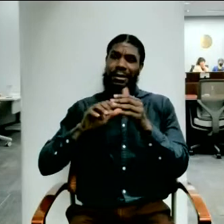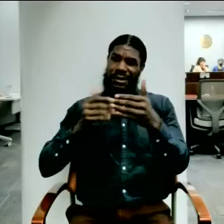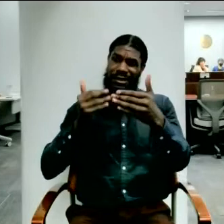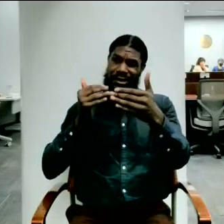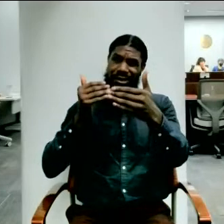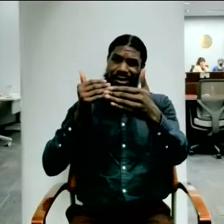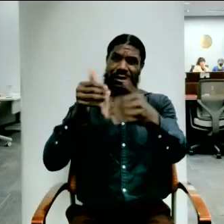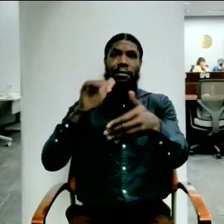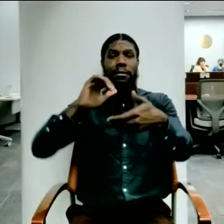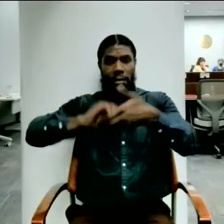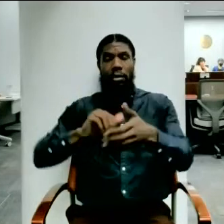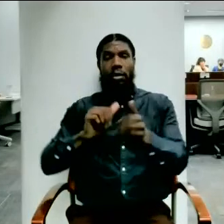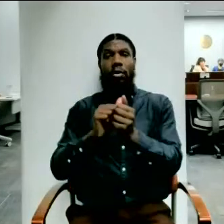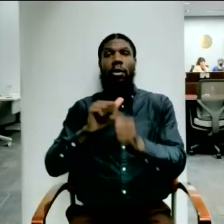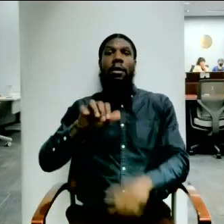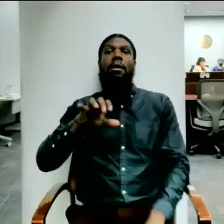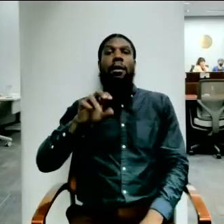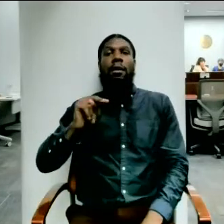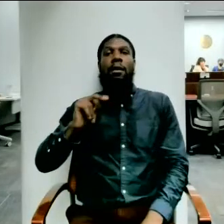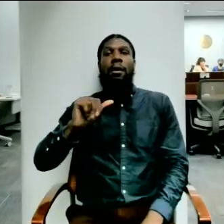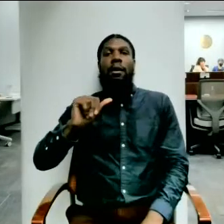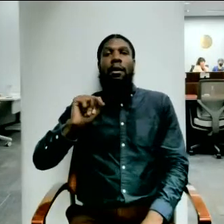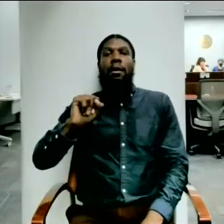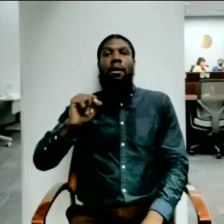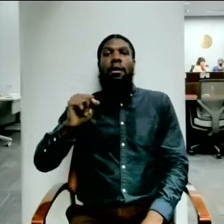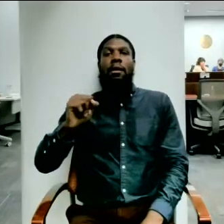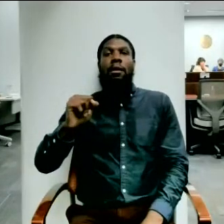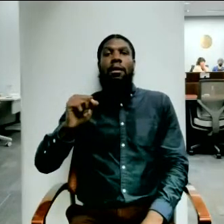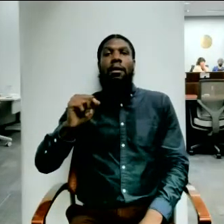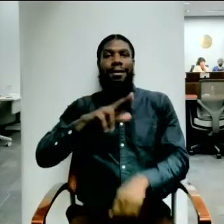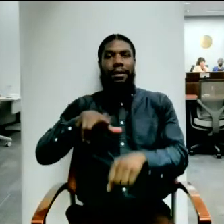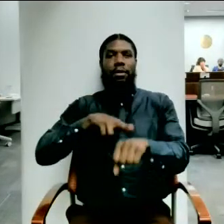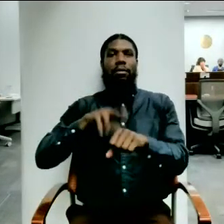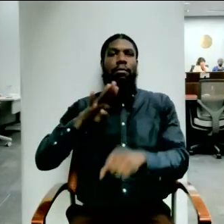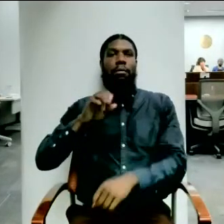bar on members of the management bar to help us develop guidance it would help us being